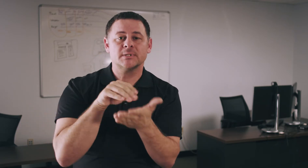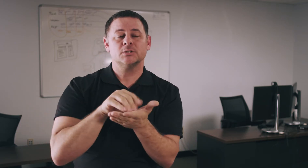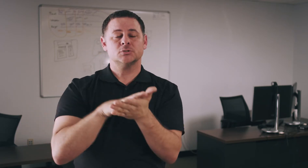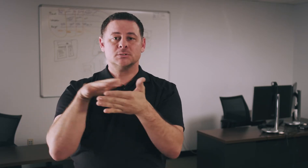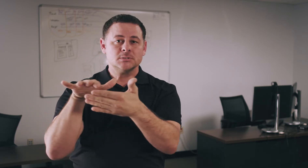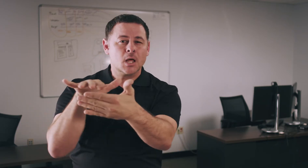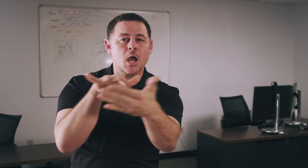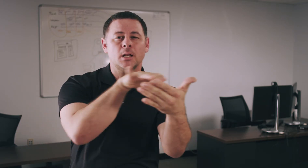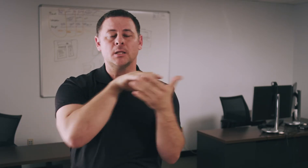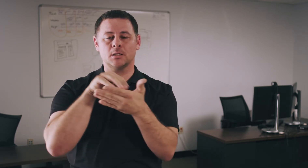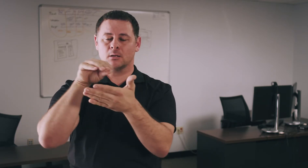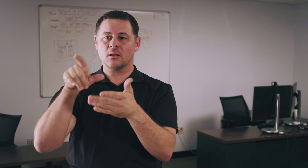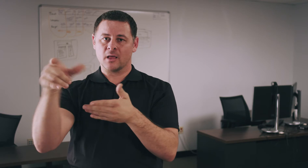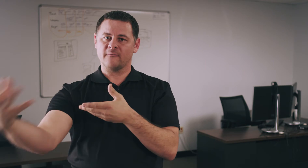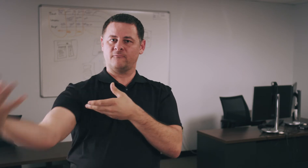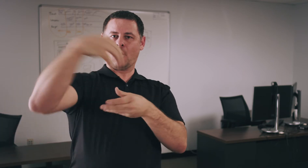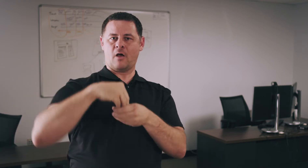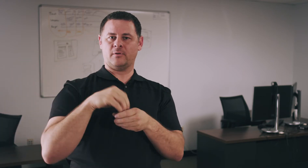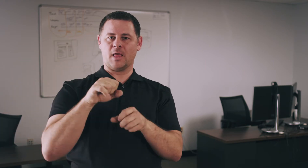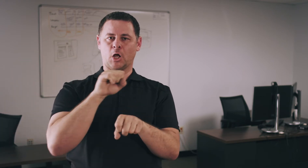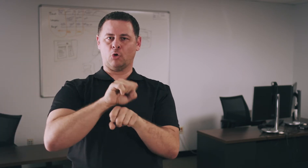and studies that involve this career.